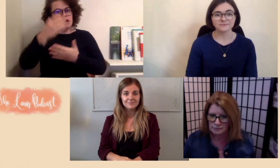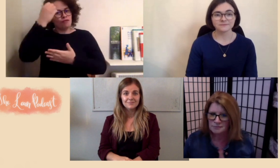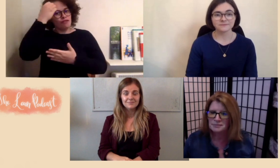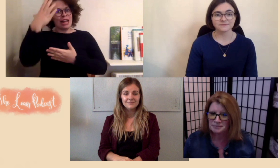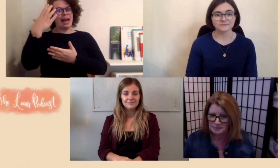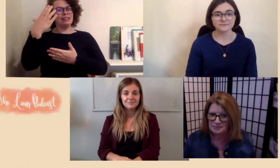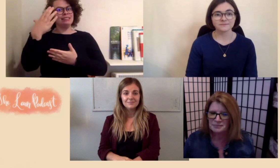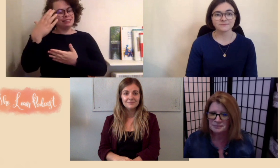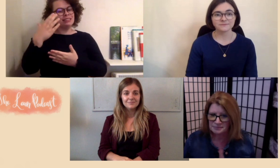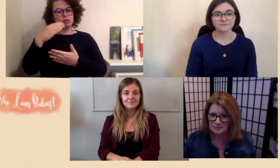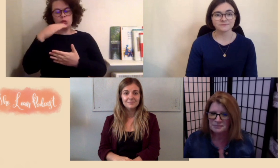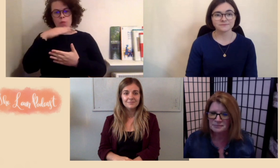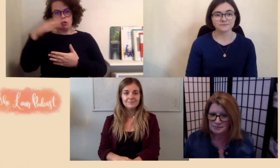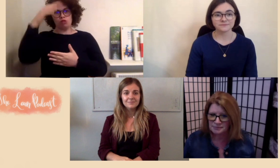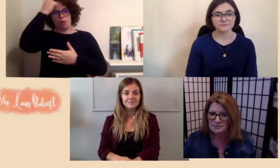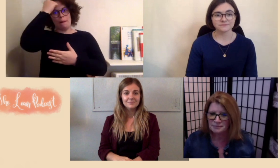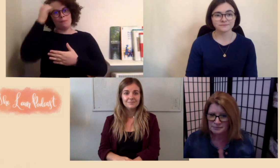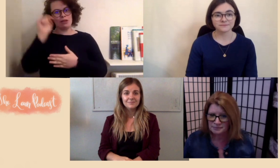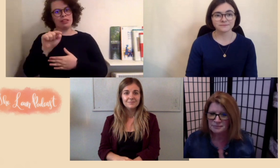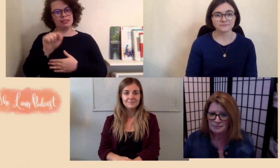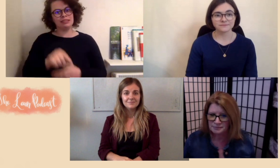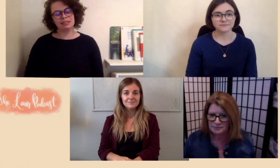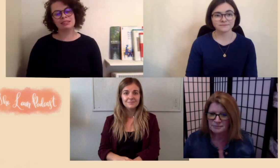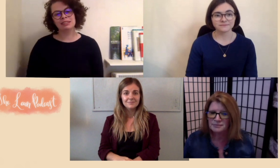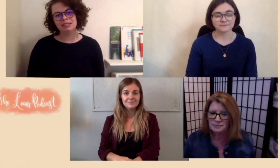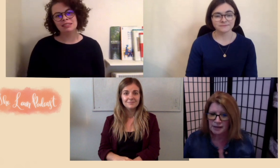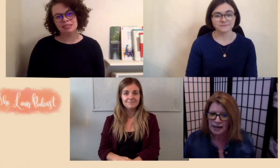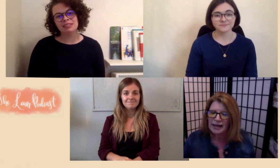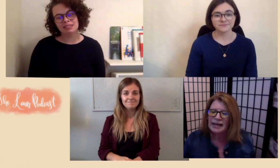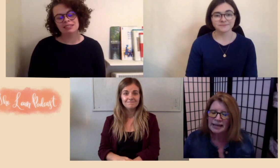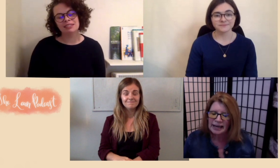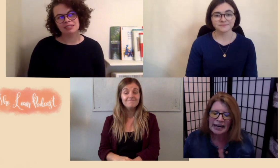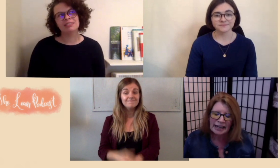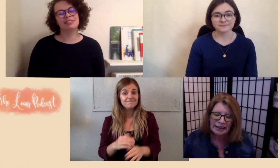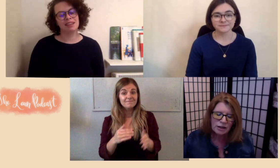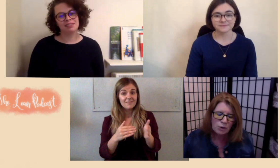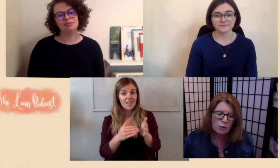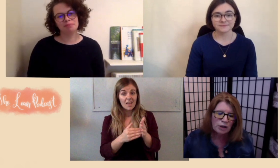And I think that when we don't bear something in mind,